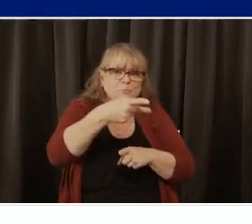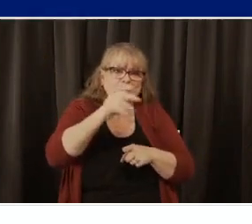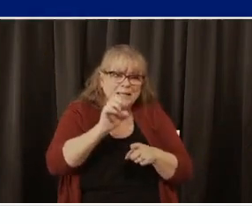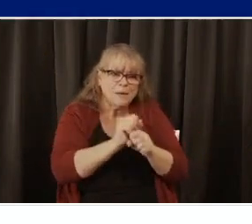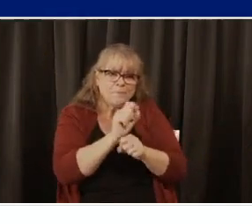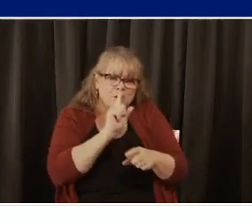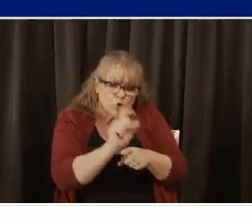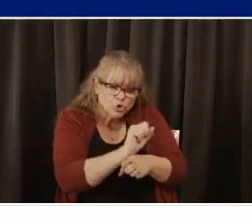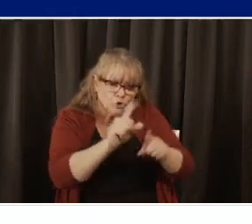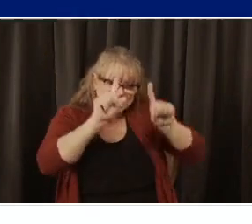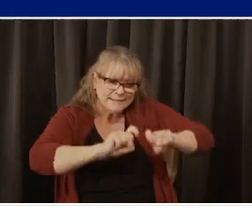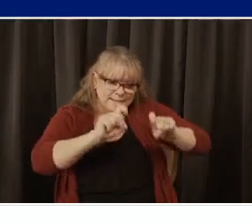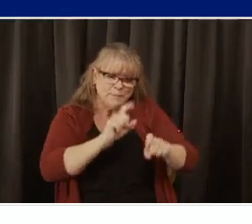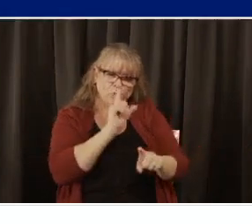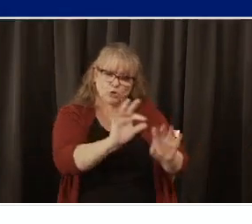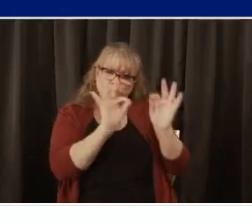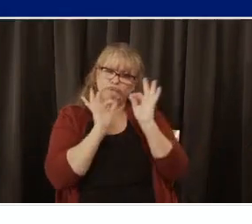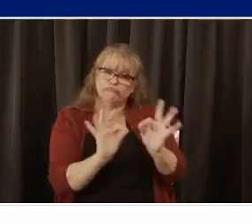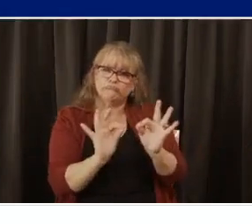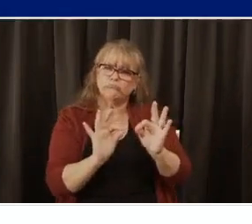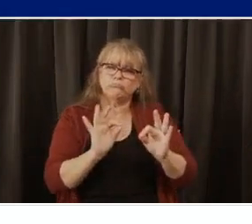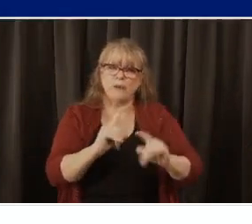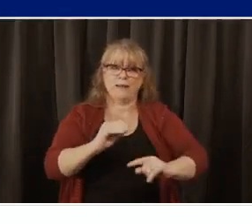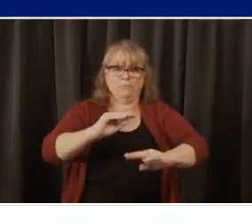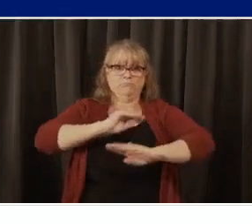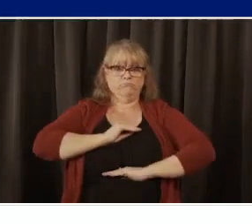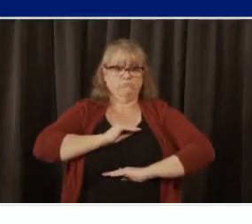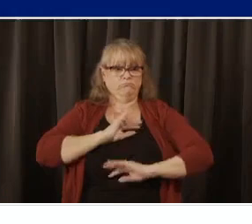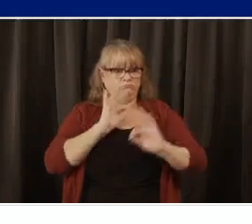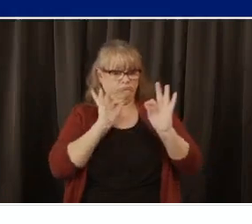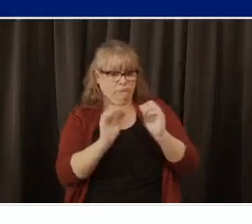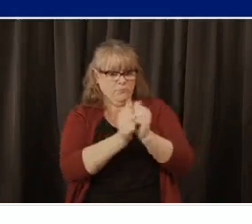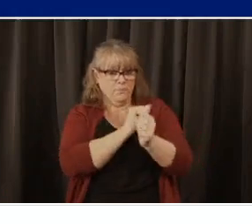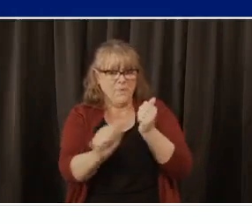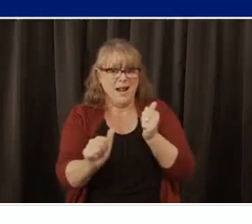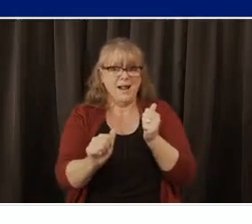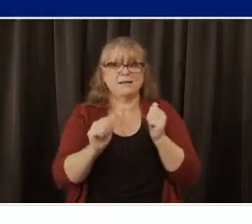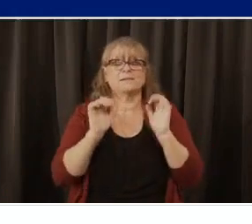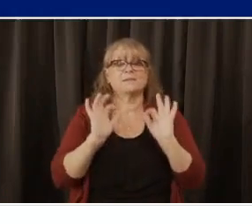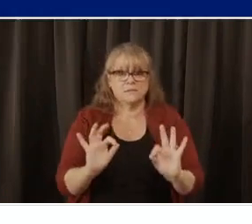that did we actually pay for the equipment that we had received. Next slide please.